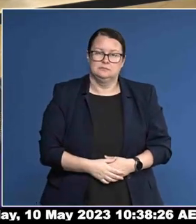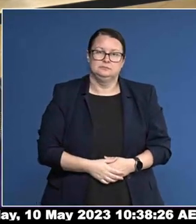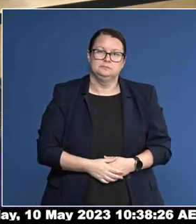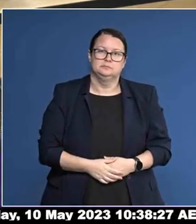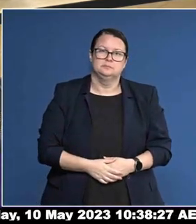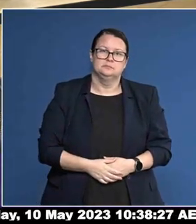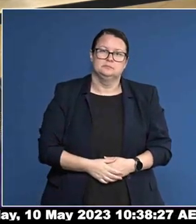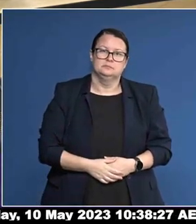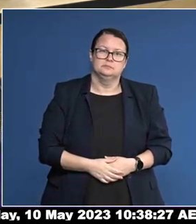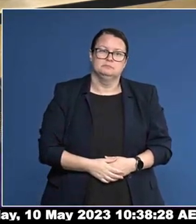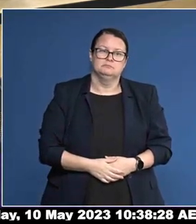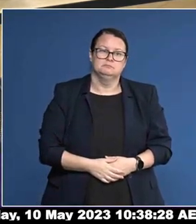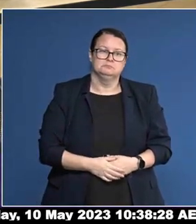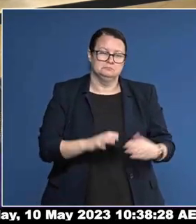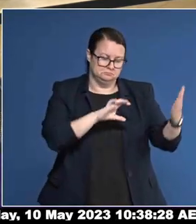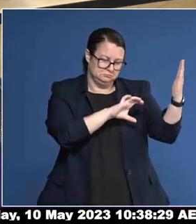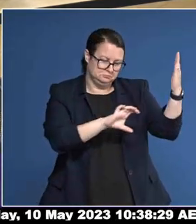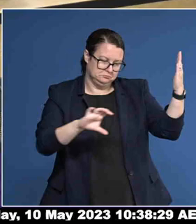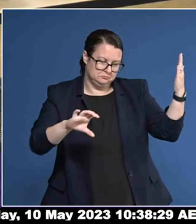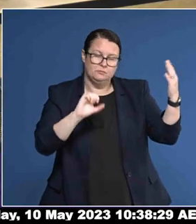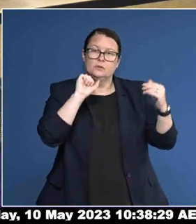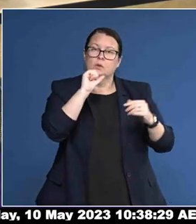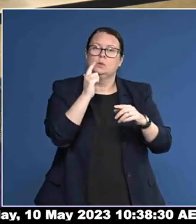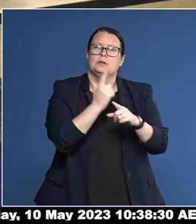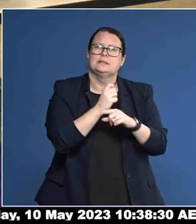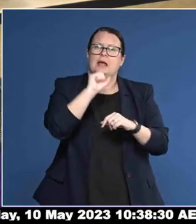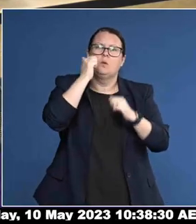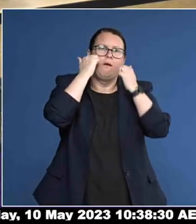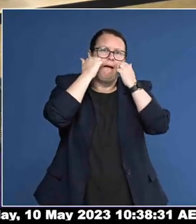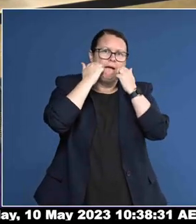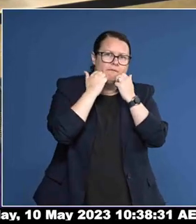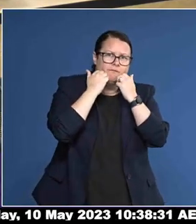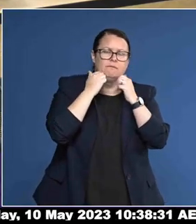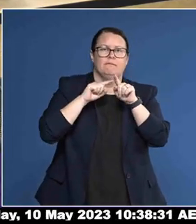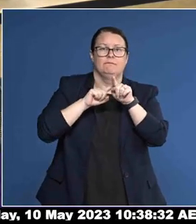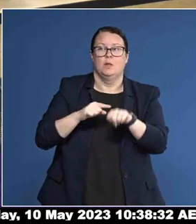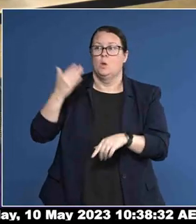evidence in the statement is based upon the school and departmental records and on